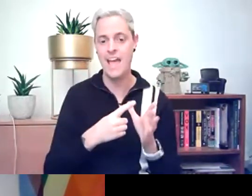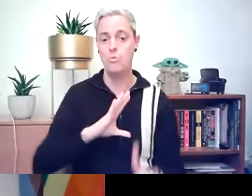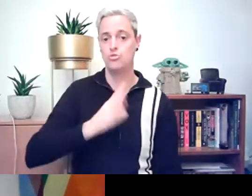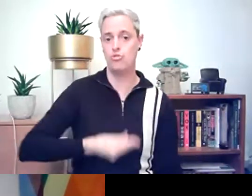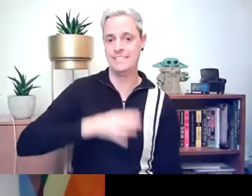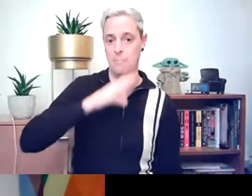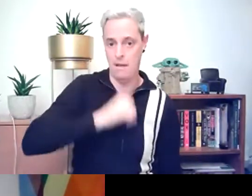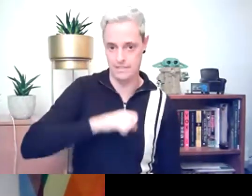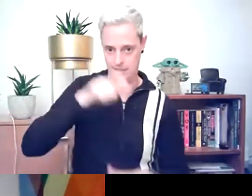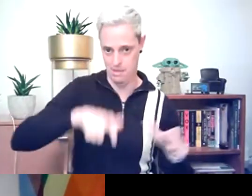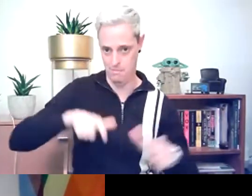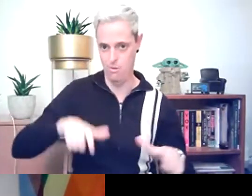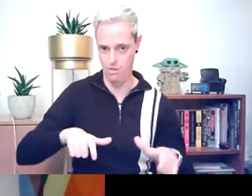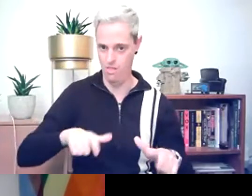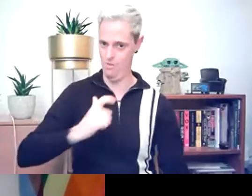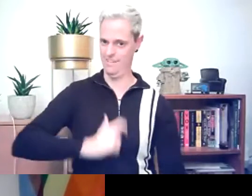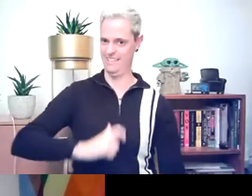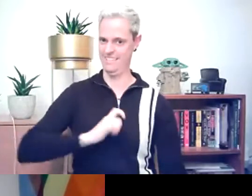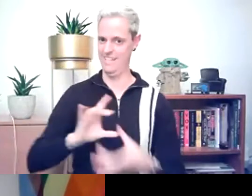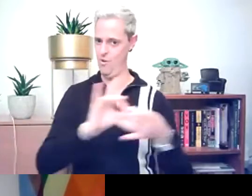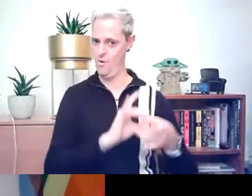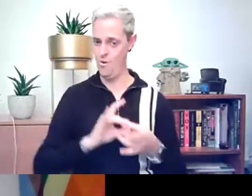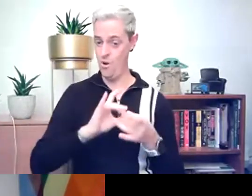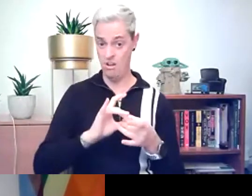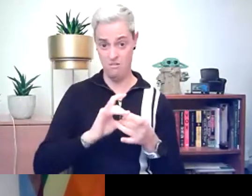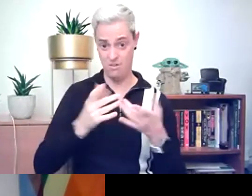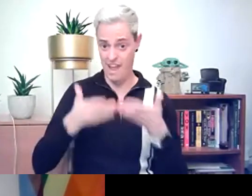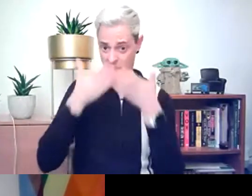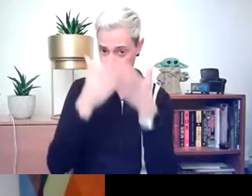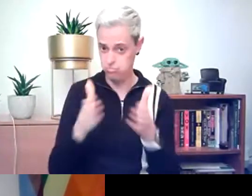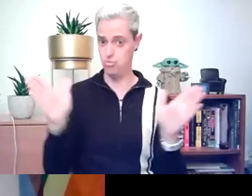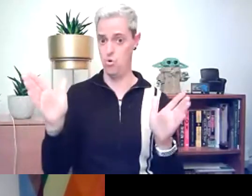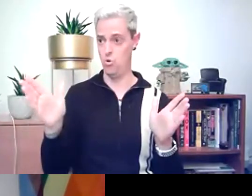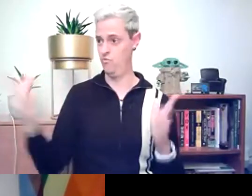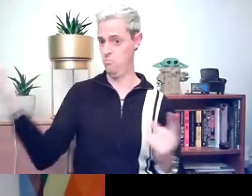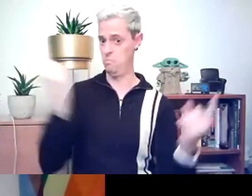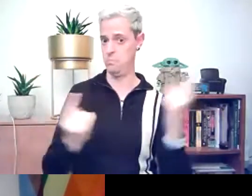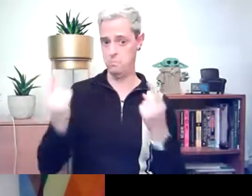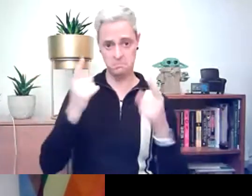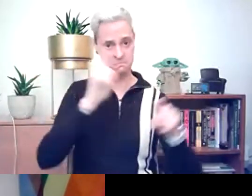kind of levels so that was sobering. 18:20:02 And, and that that she really drove